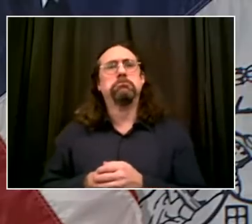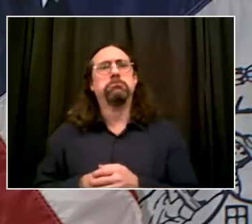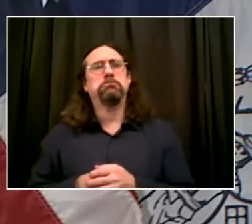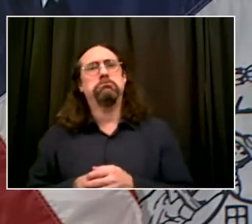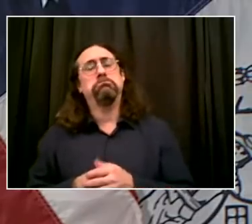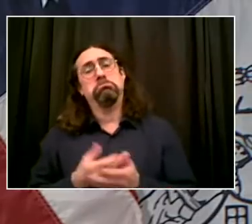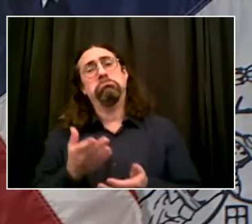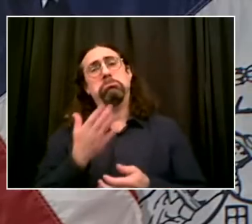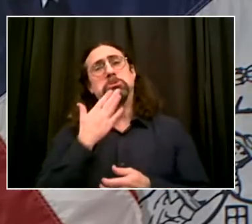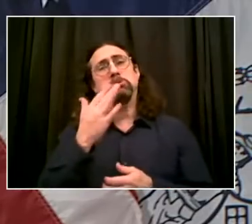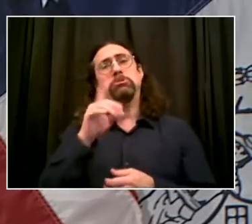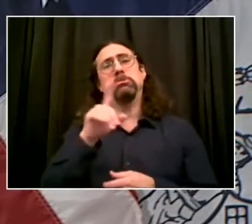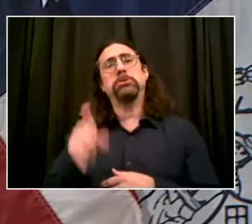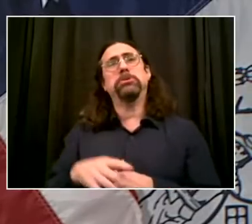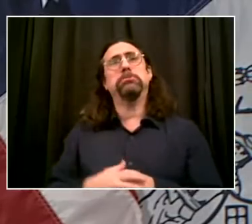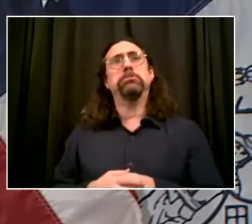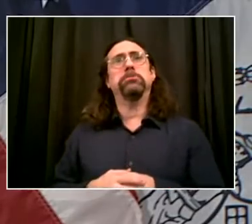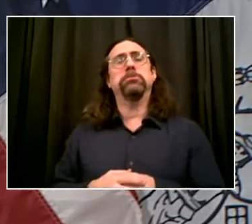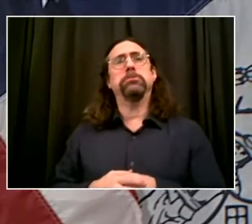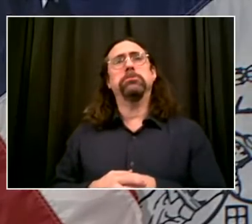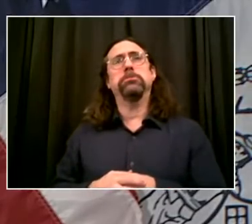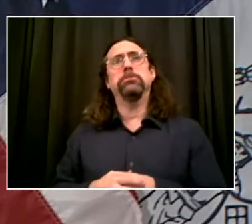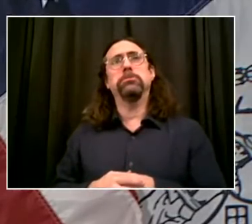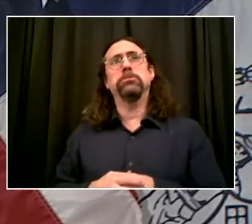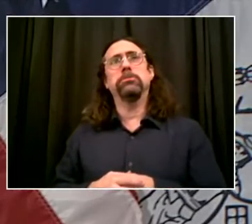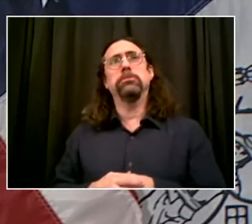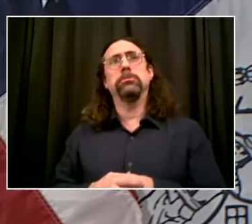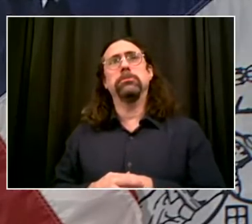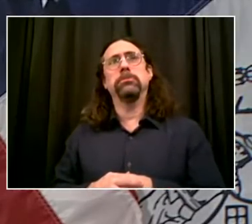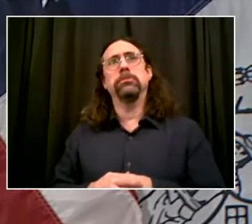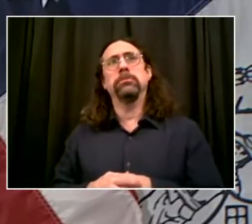HAVE HAD TO THINK ABOUT BOTH